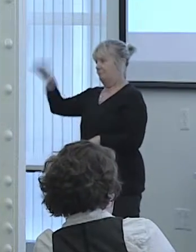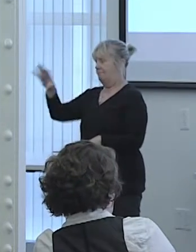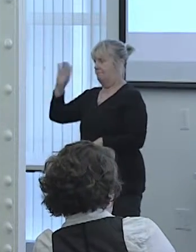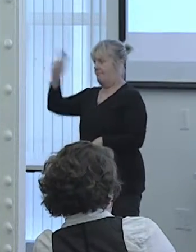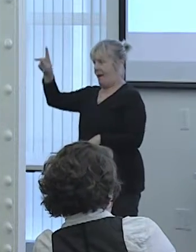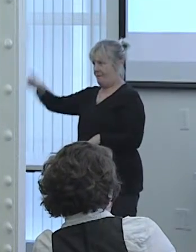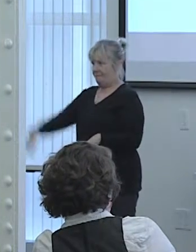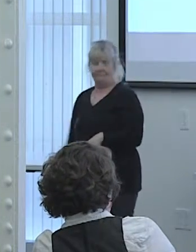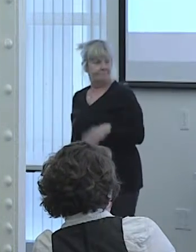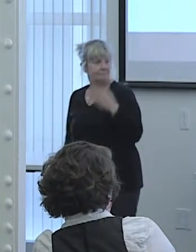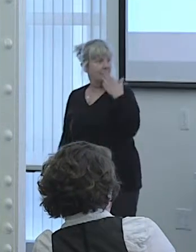Thank you Mickey.